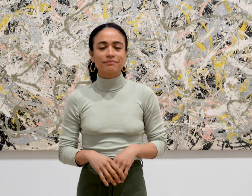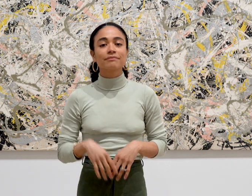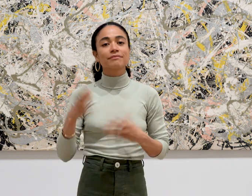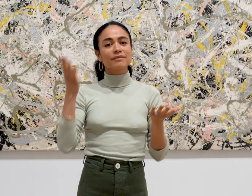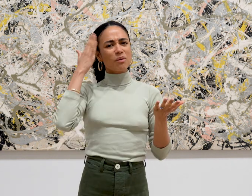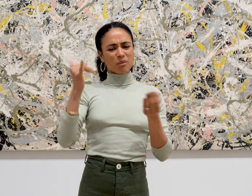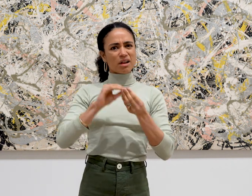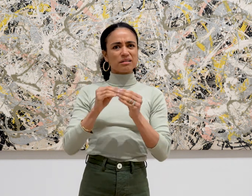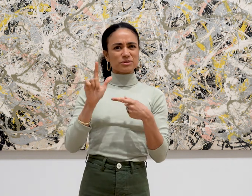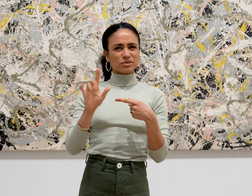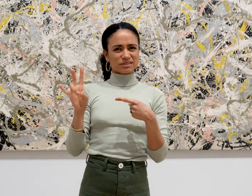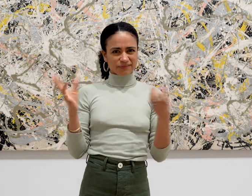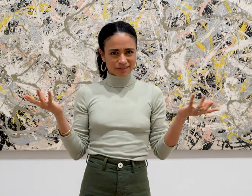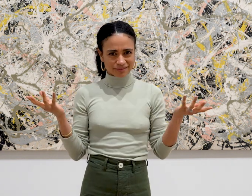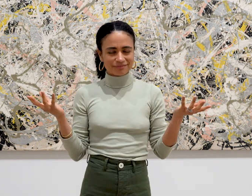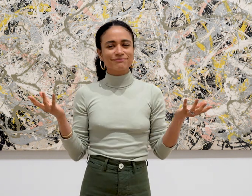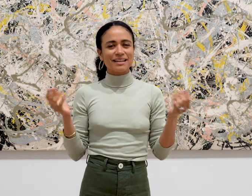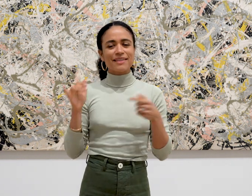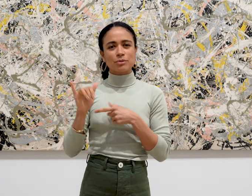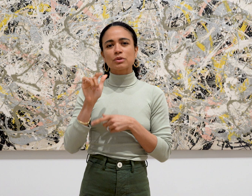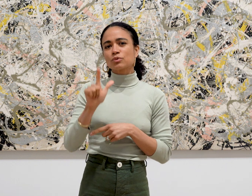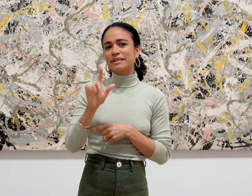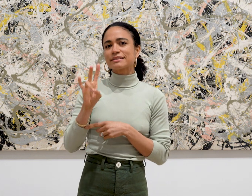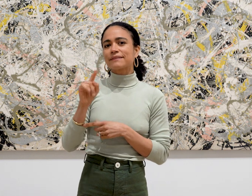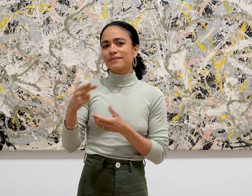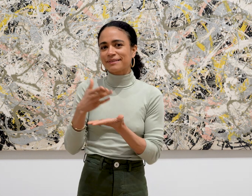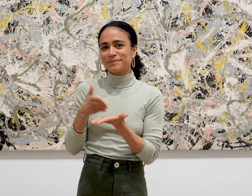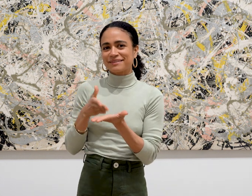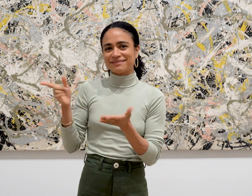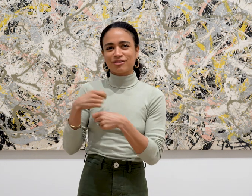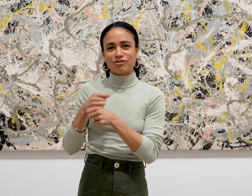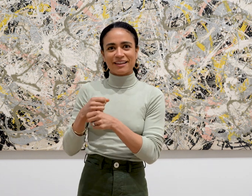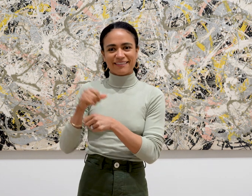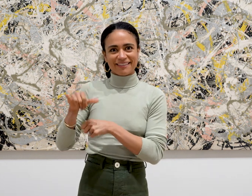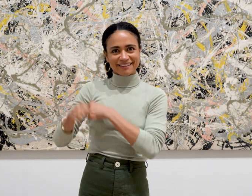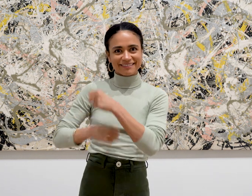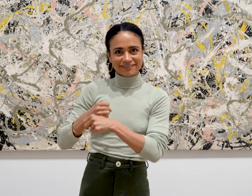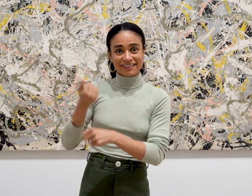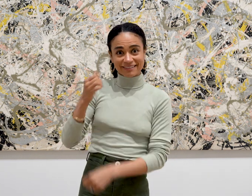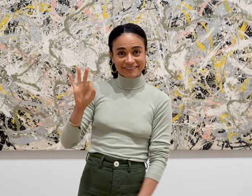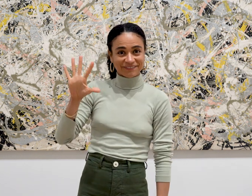Pollock titled the painting "Number 27" because it was the twenty-seventh artwork he created in 1950.